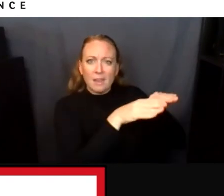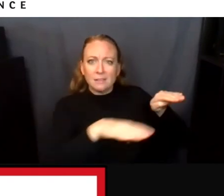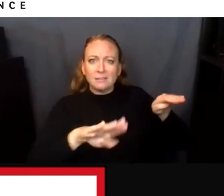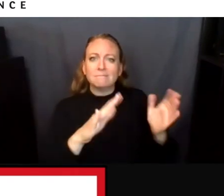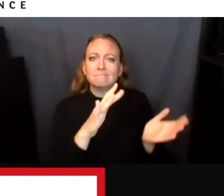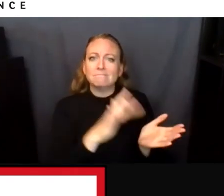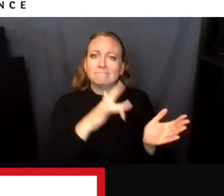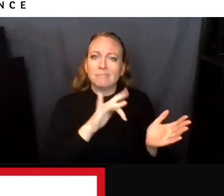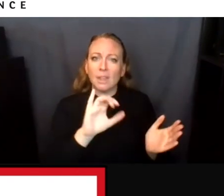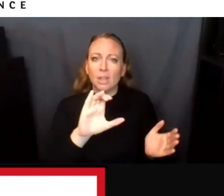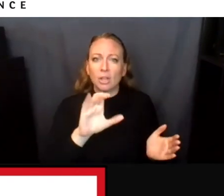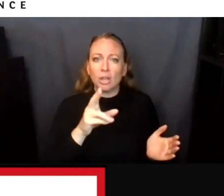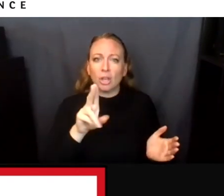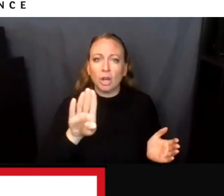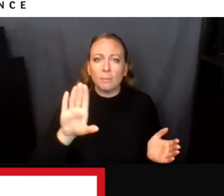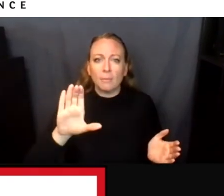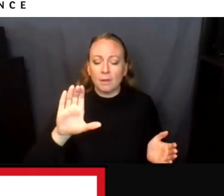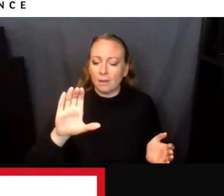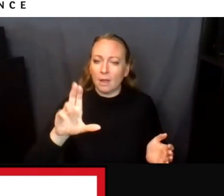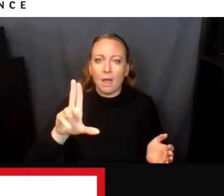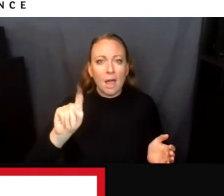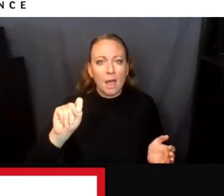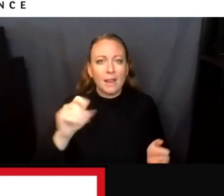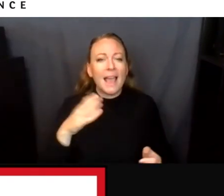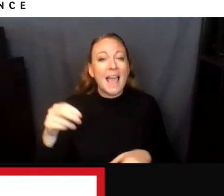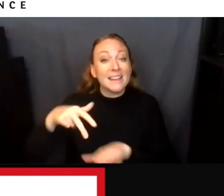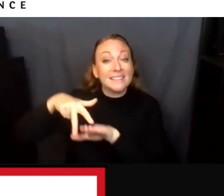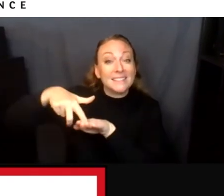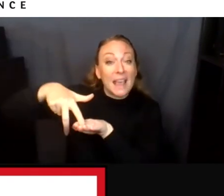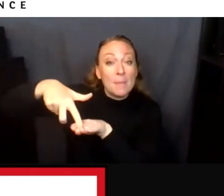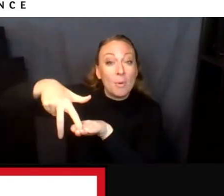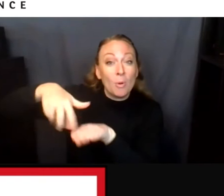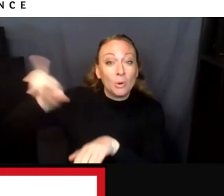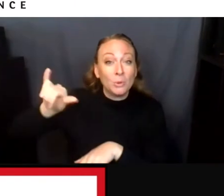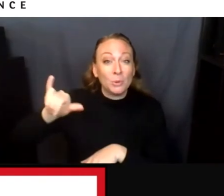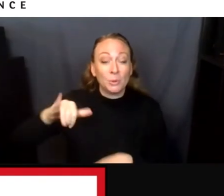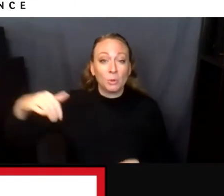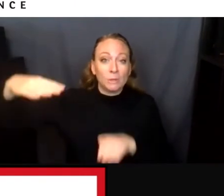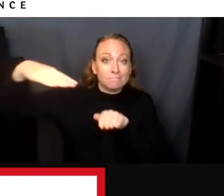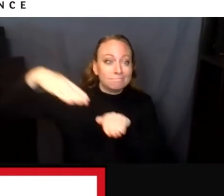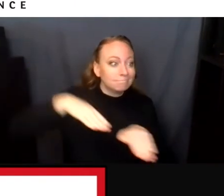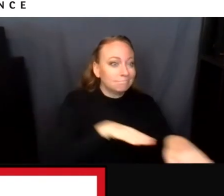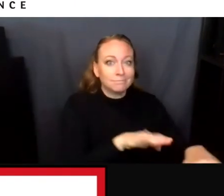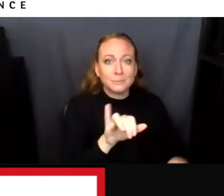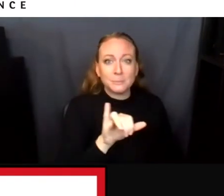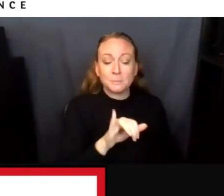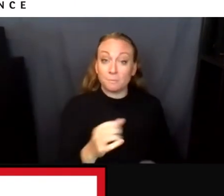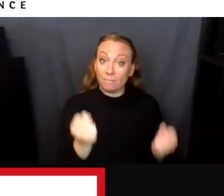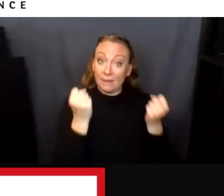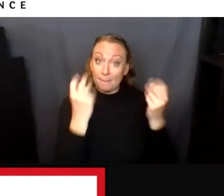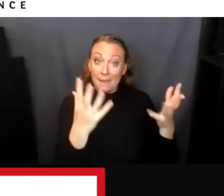and so forth and so on use it. So a lot of these accommodations are used by the general public.